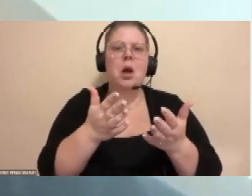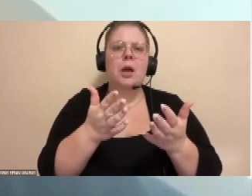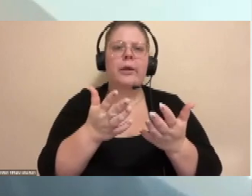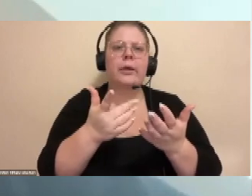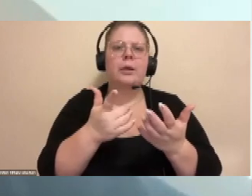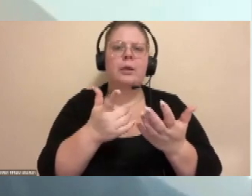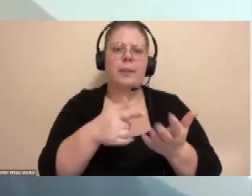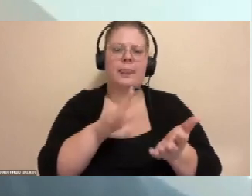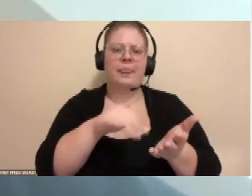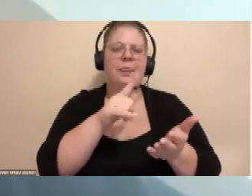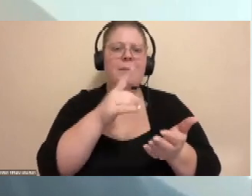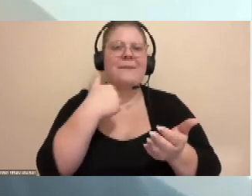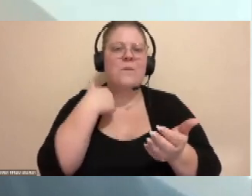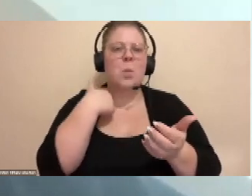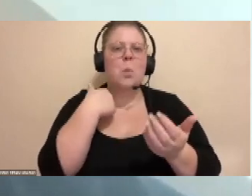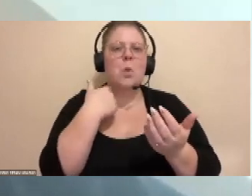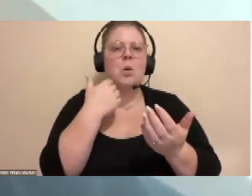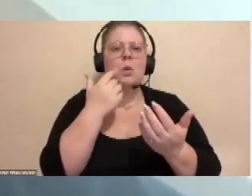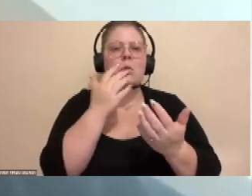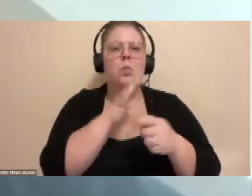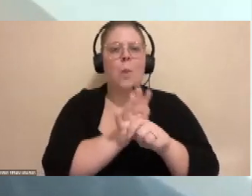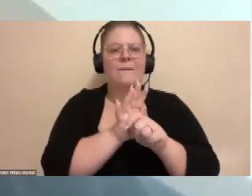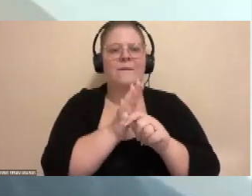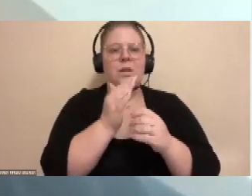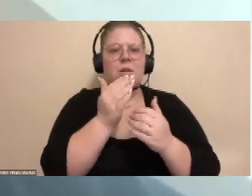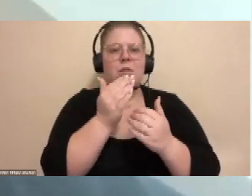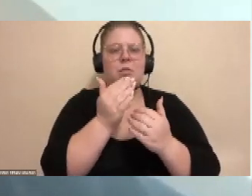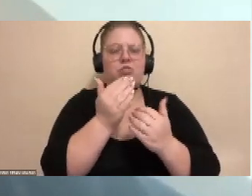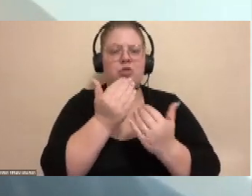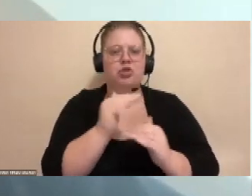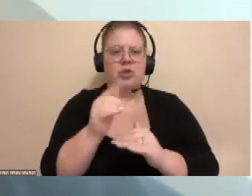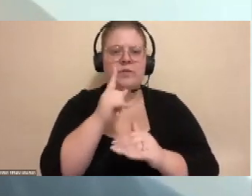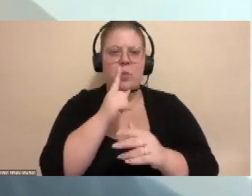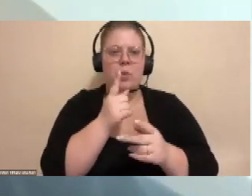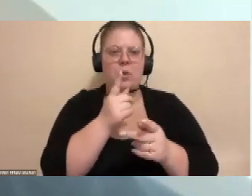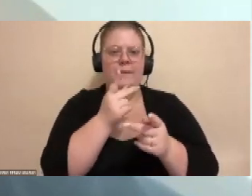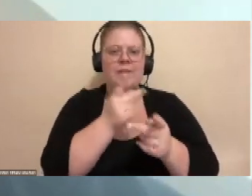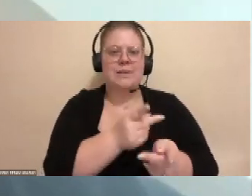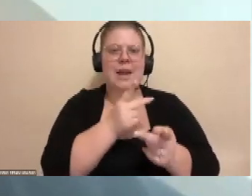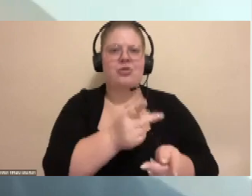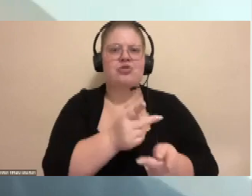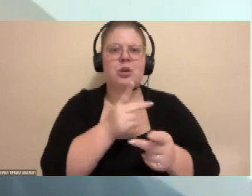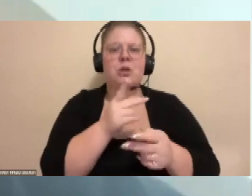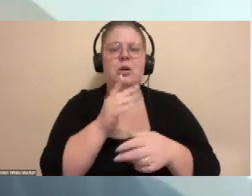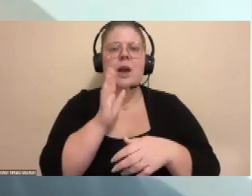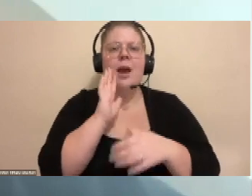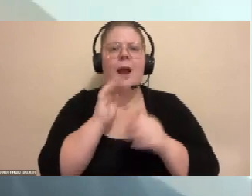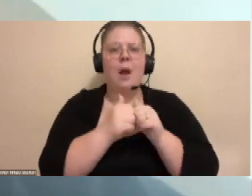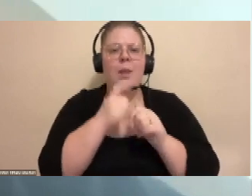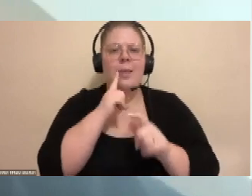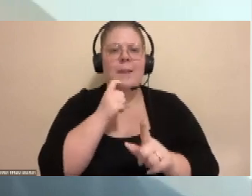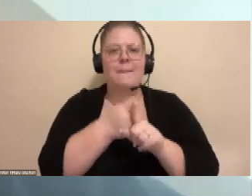limited access to MFP staff, and to what extent there was